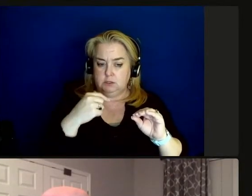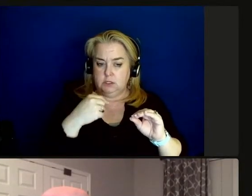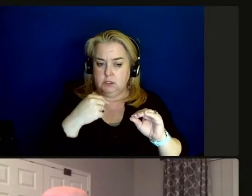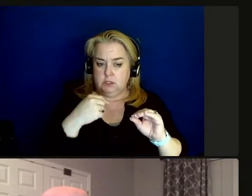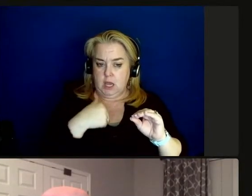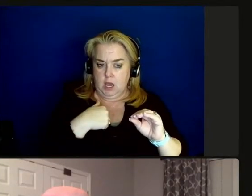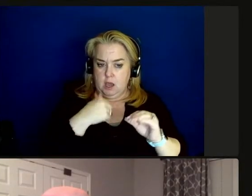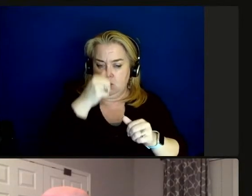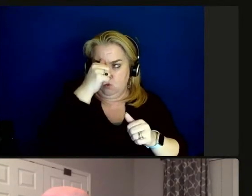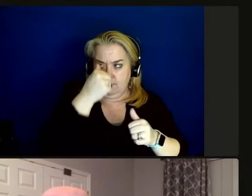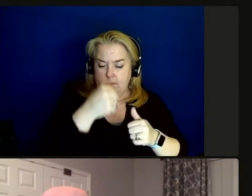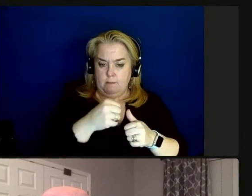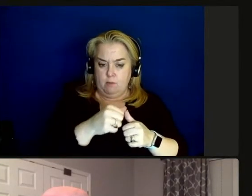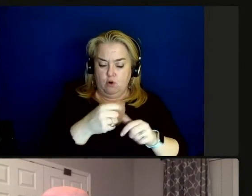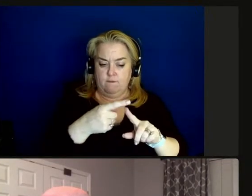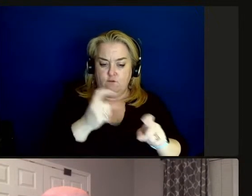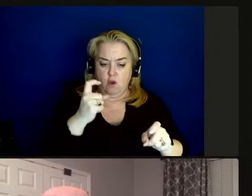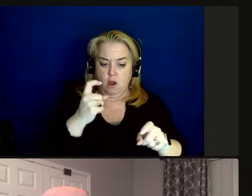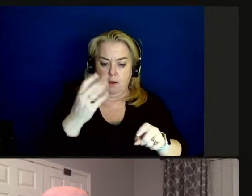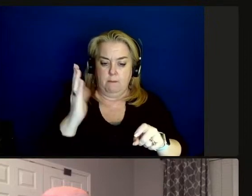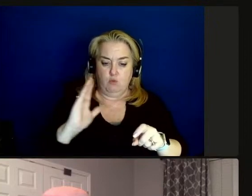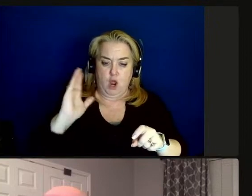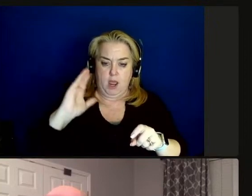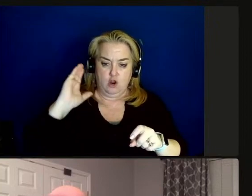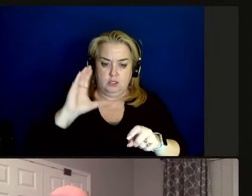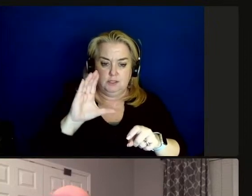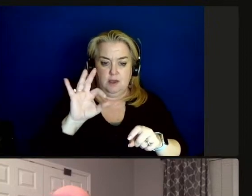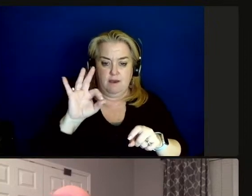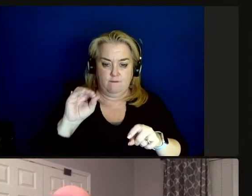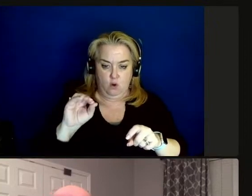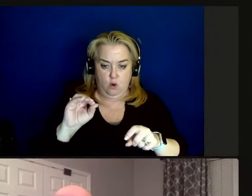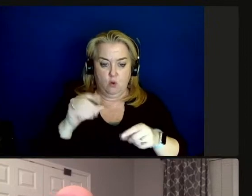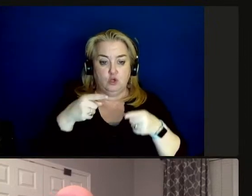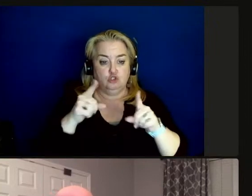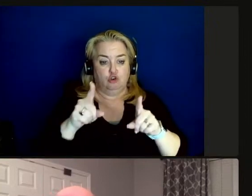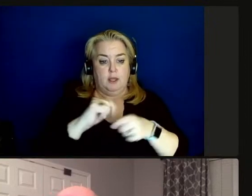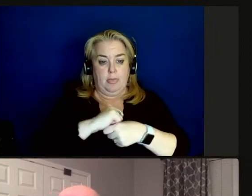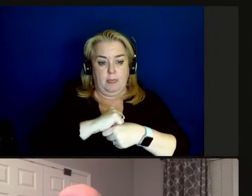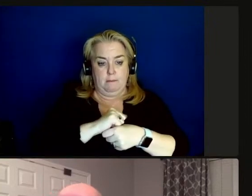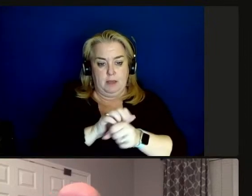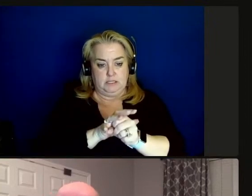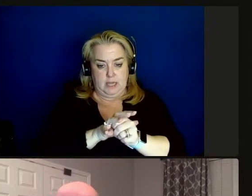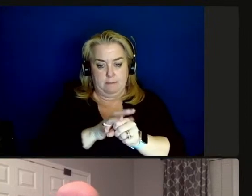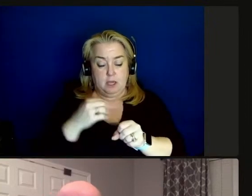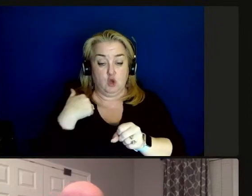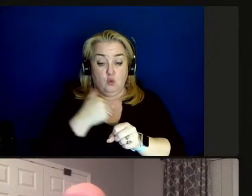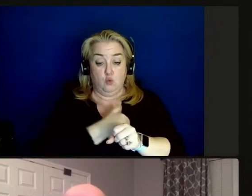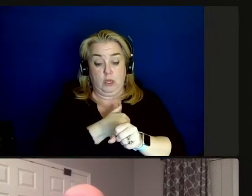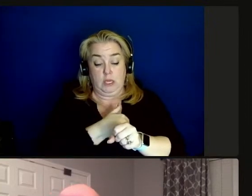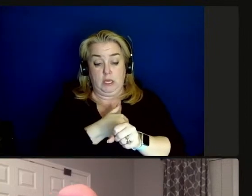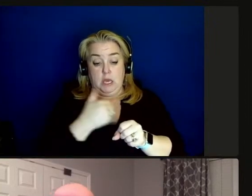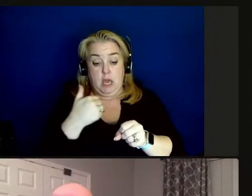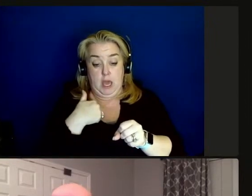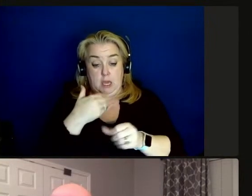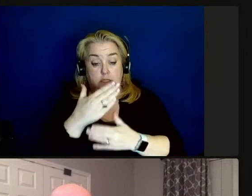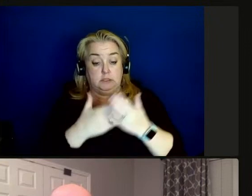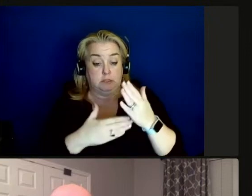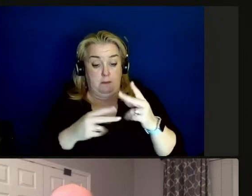SITTING ON A BED? A LOT OF BACON FTD RIGHT.